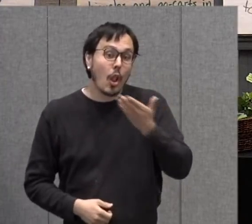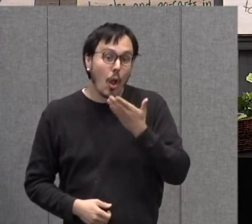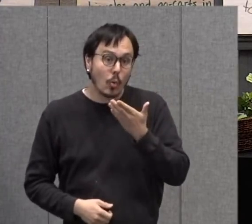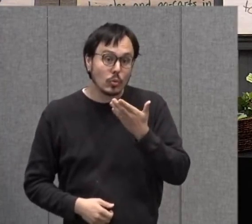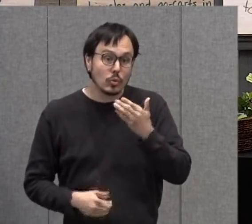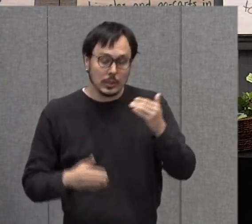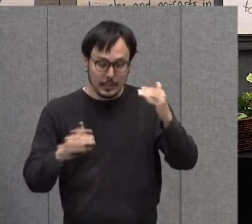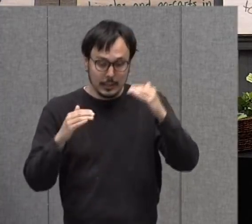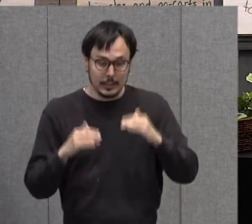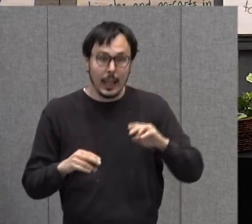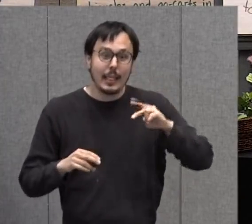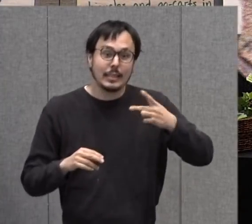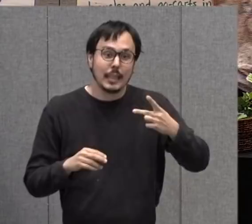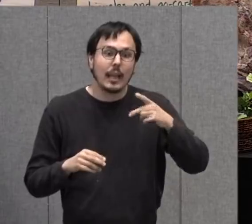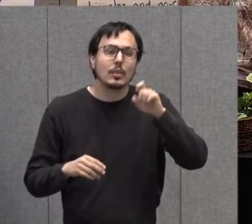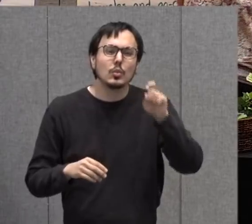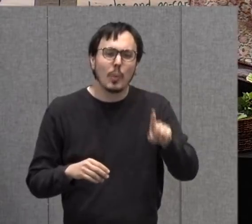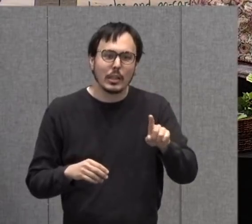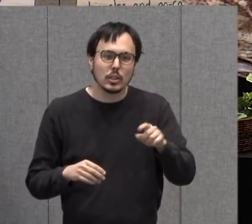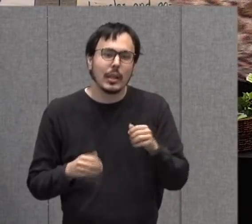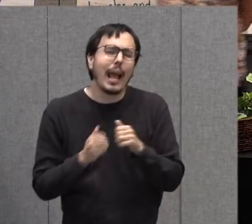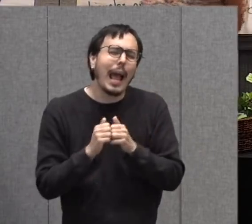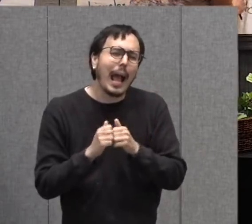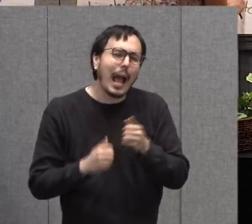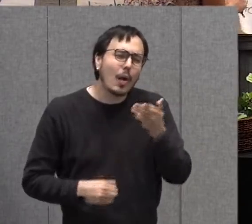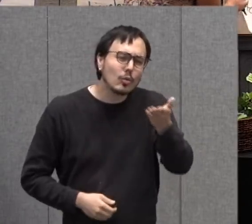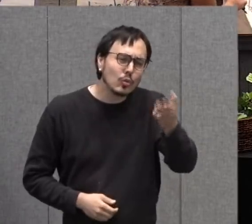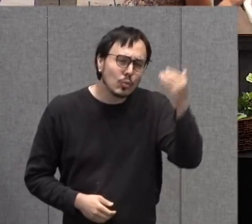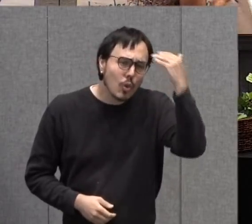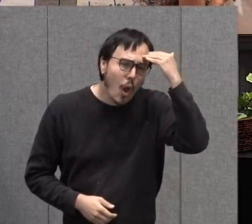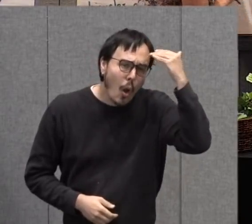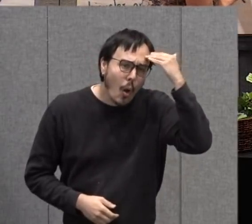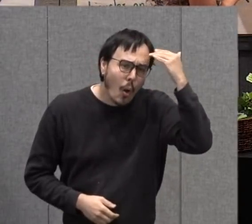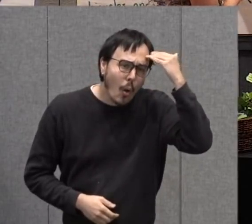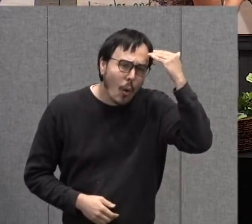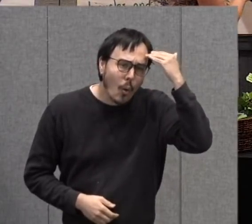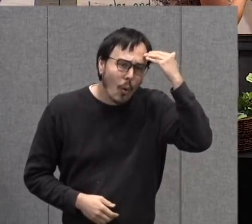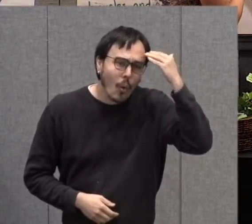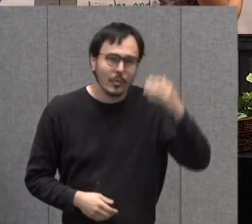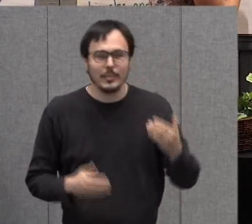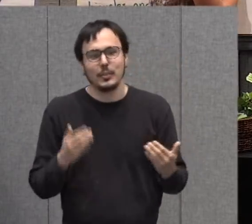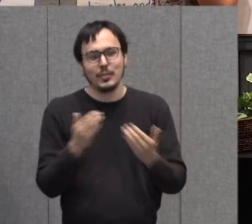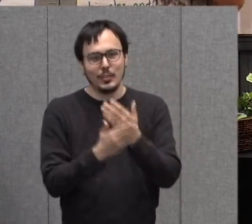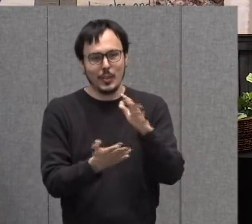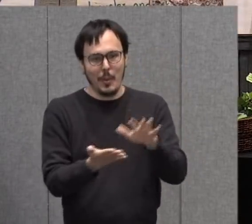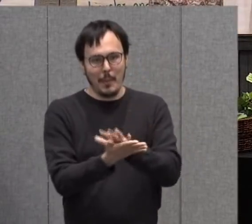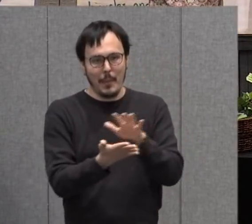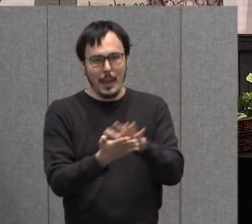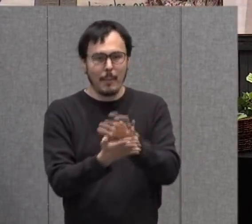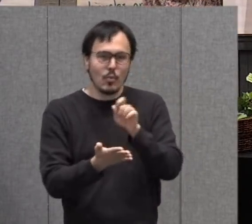So, let's go ahead and start that. So, lets me get a new sheet of paper since I love to write very big.